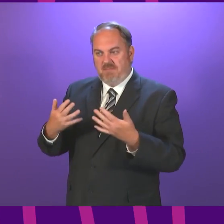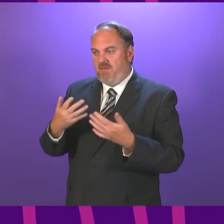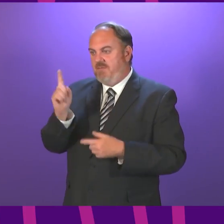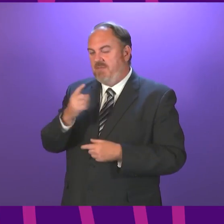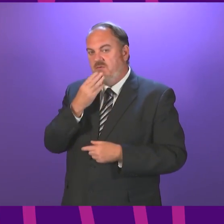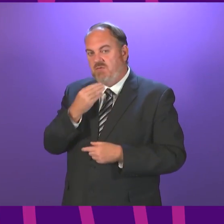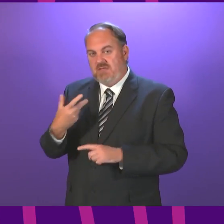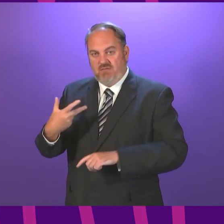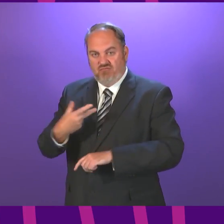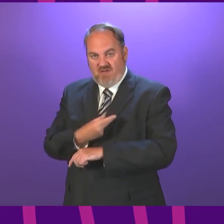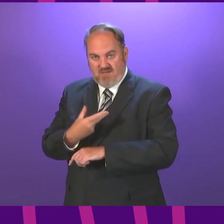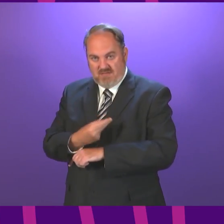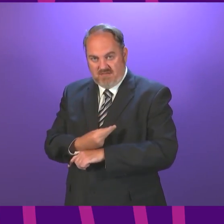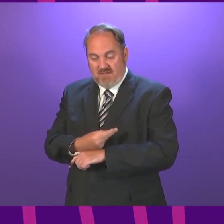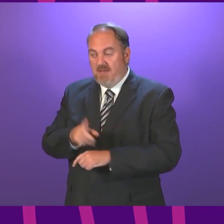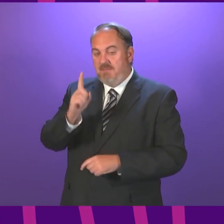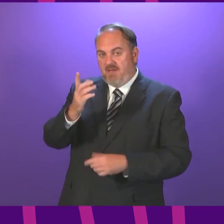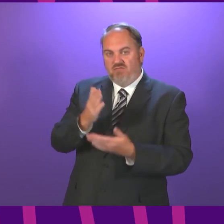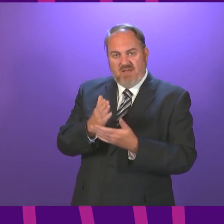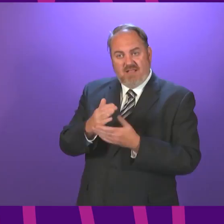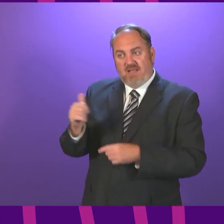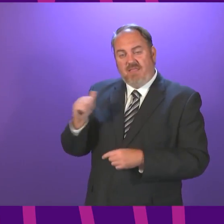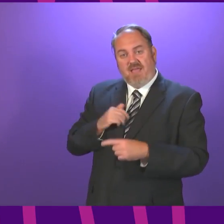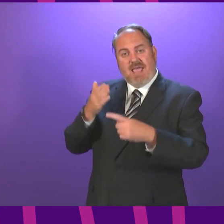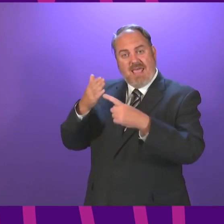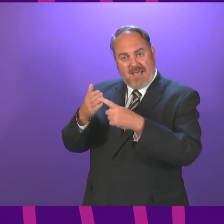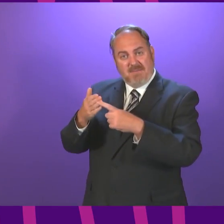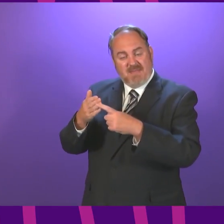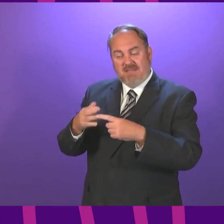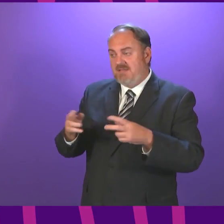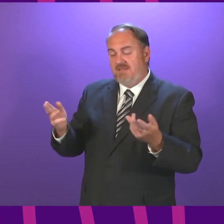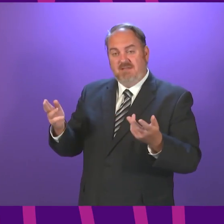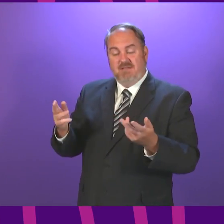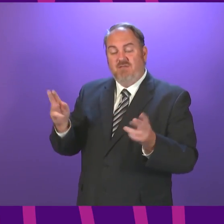He is absolutely correct that we need to prevent people from going into the criminal justice